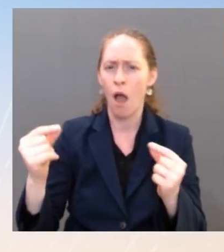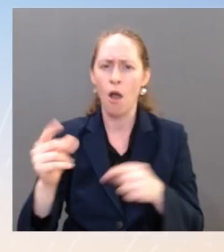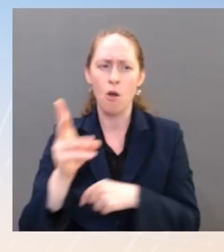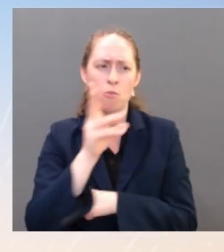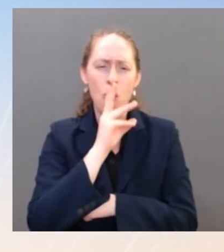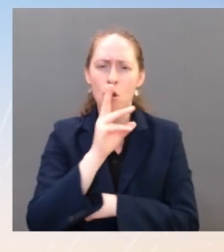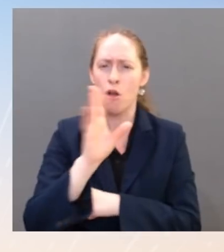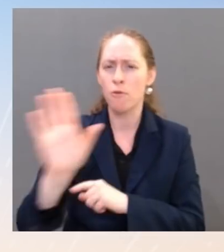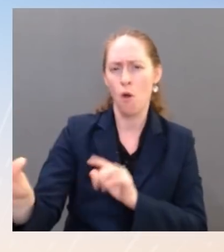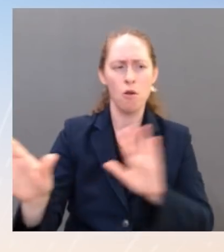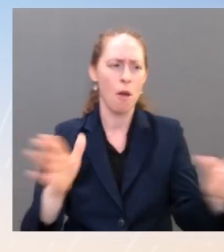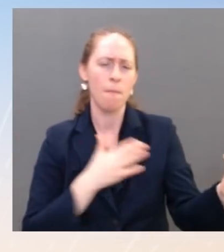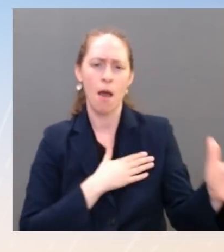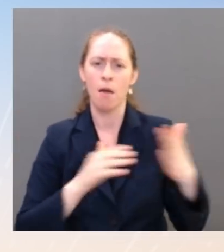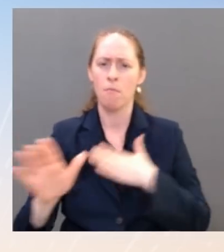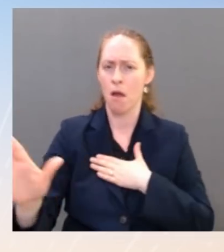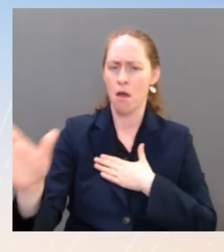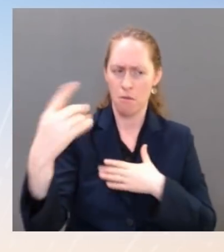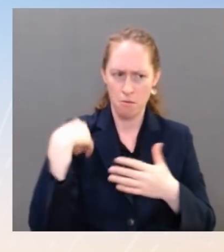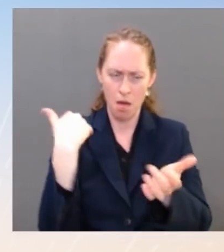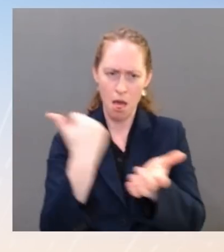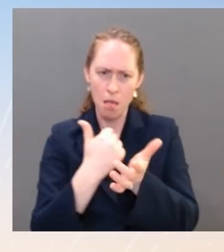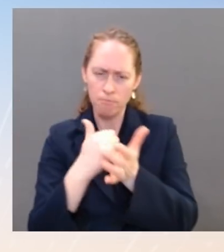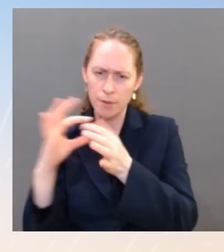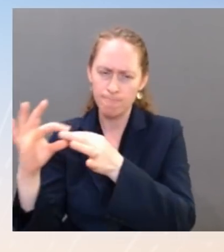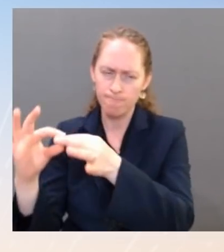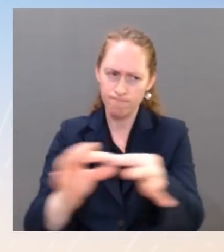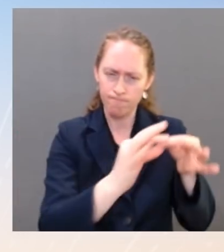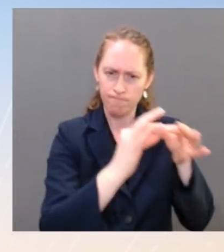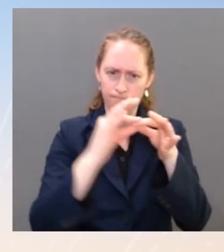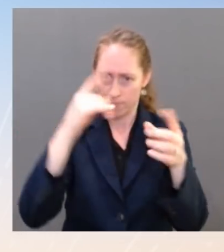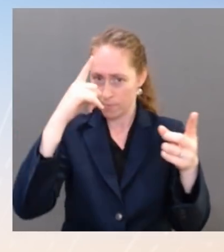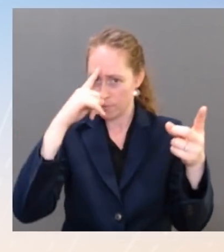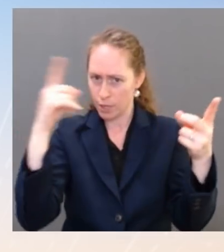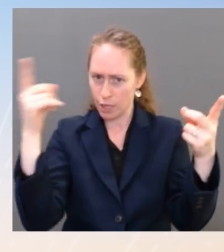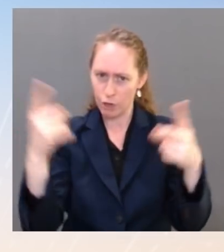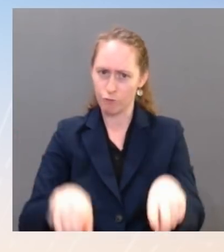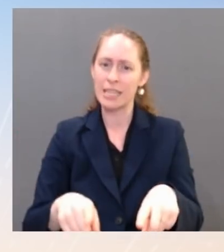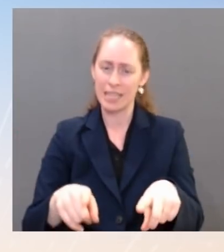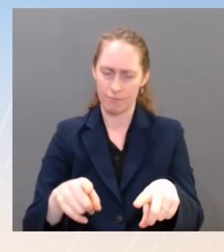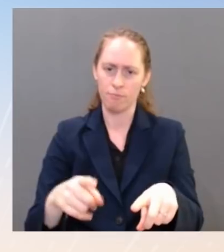and as we continue to build a better America for future generations.